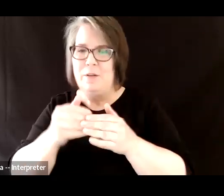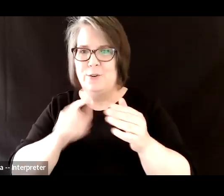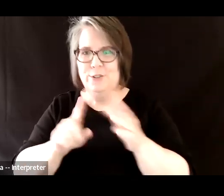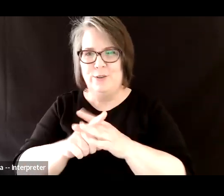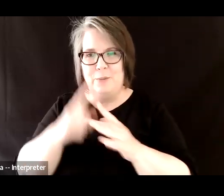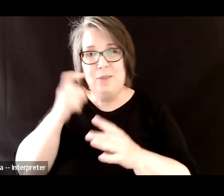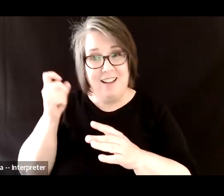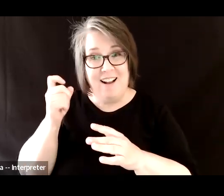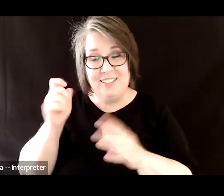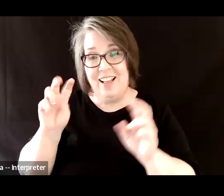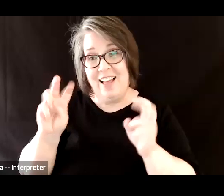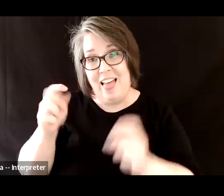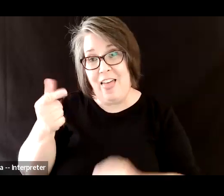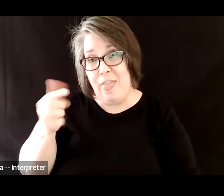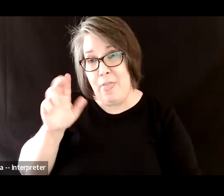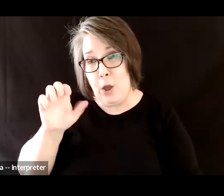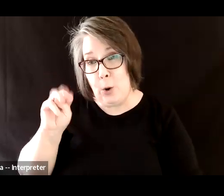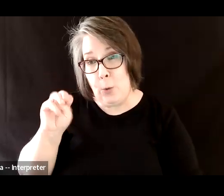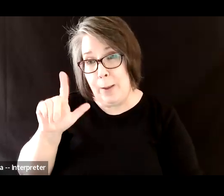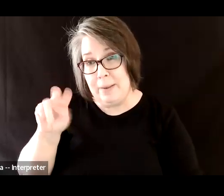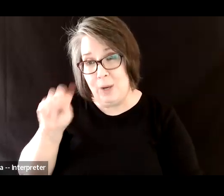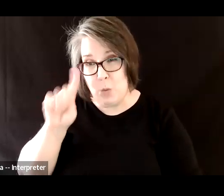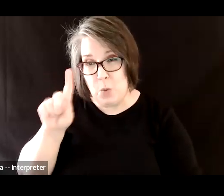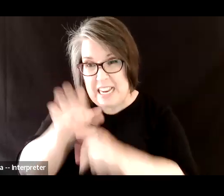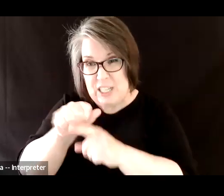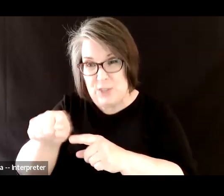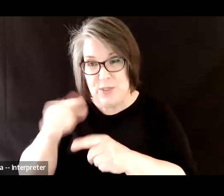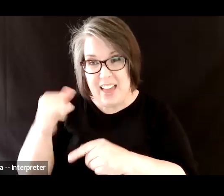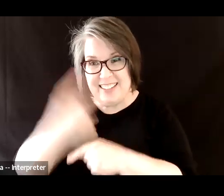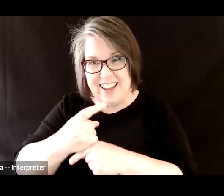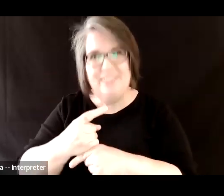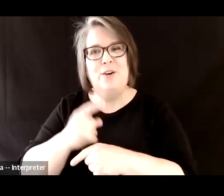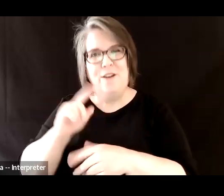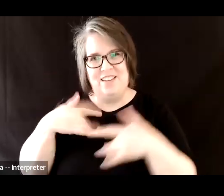said, those governments are going to come and those governments are going to come and get you the day of the event regardless. We want to try to plan before